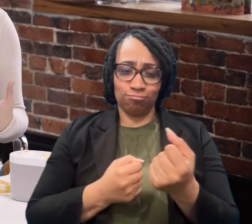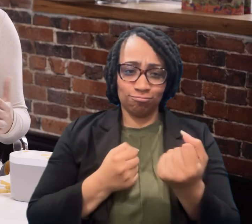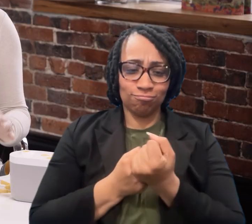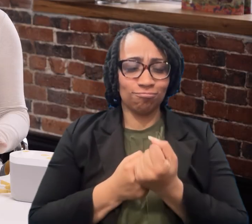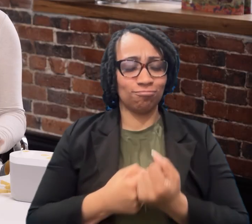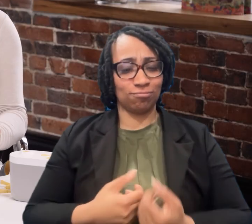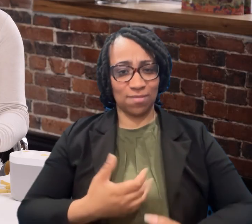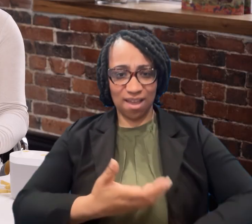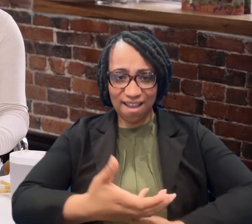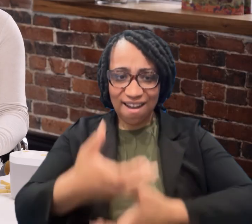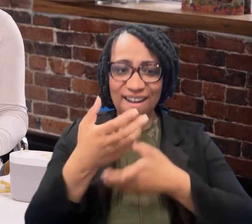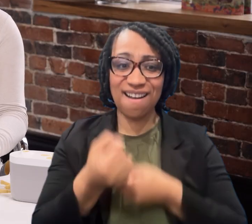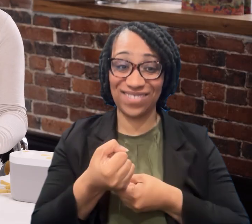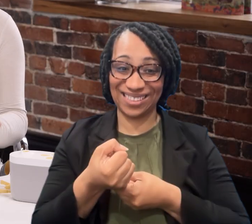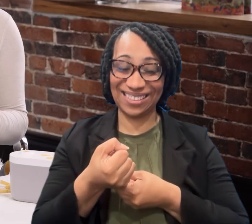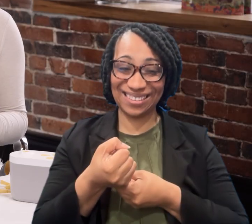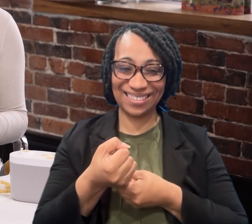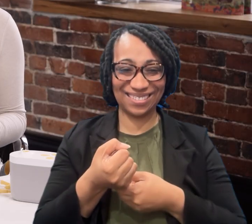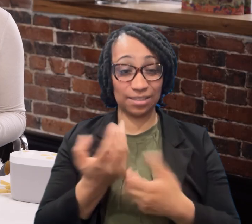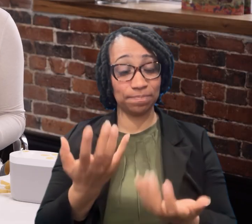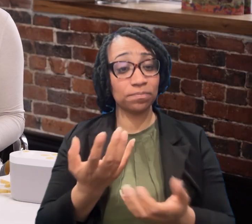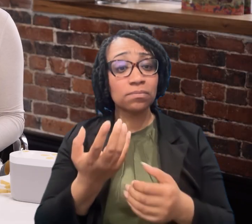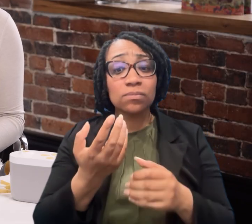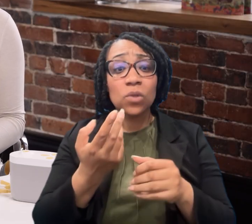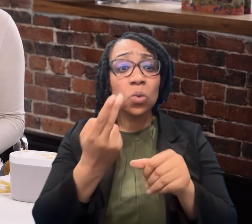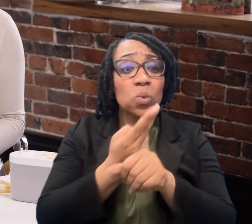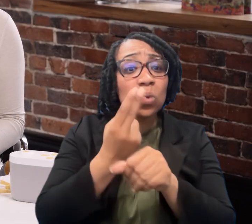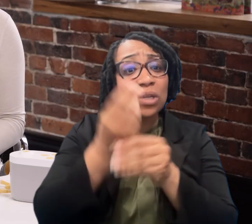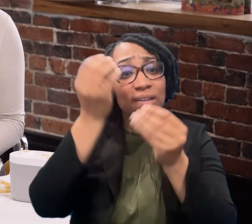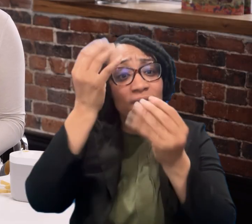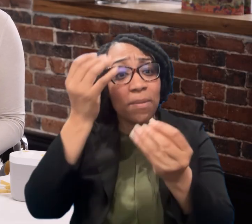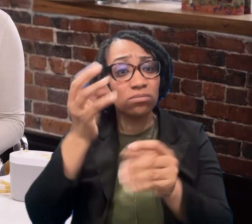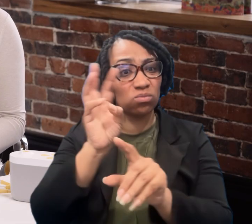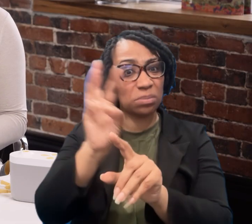whatever product you're receiving from us, you feel really supported and confident in using.